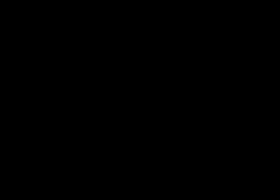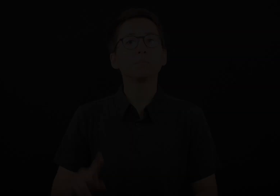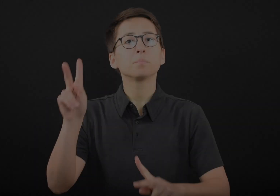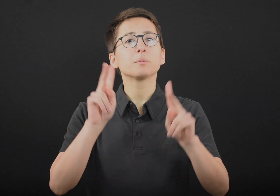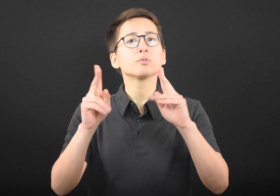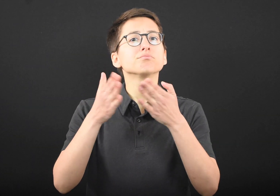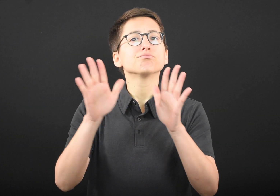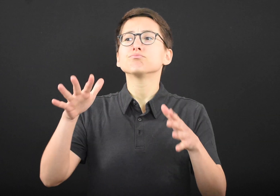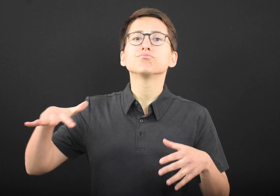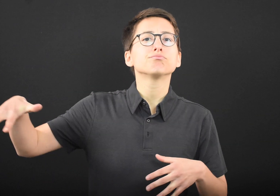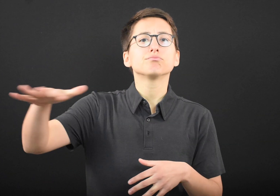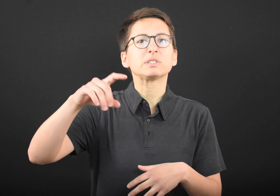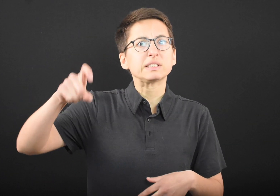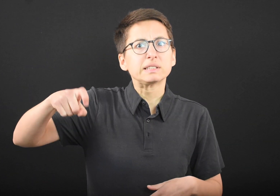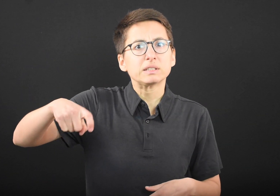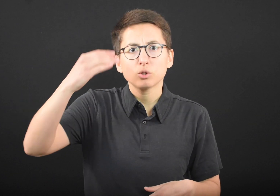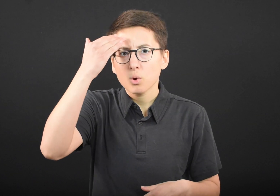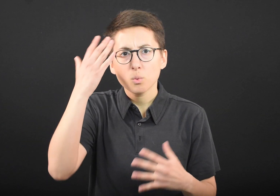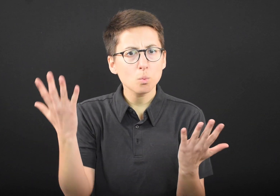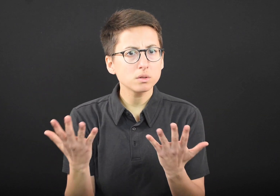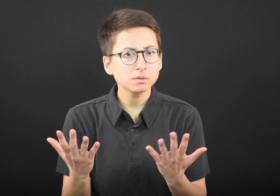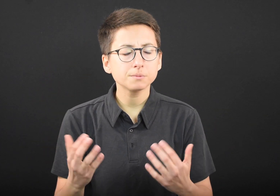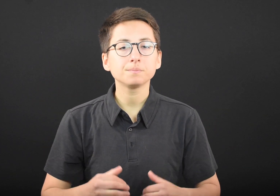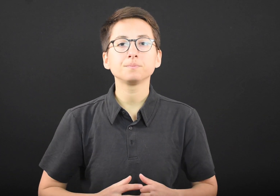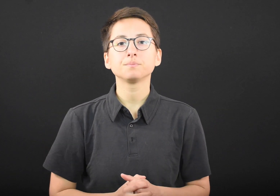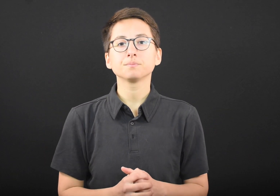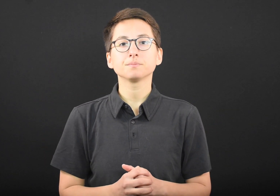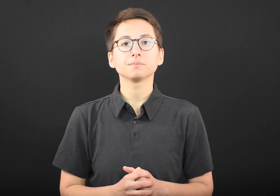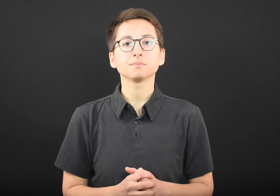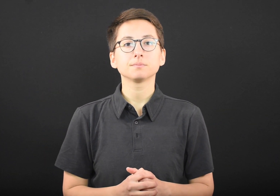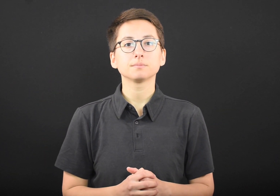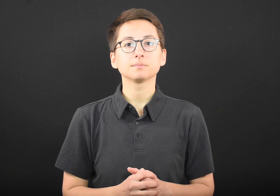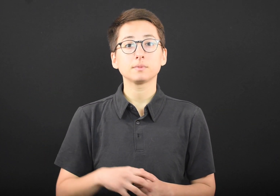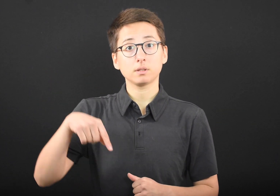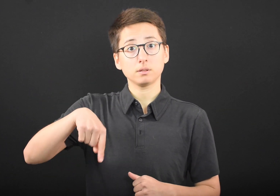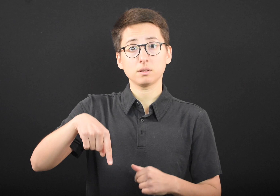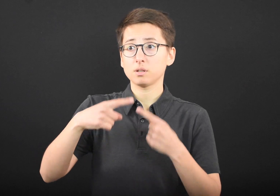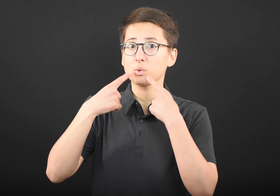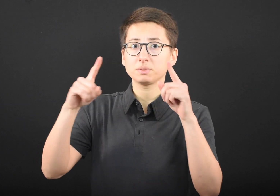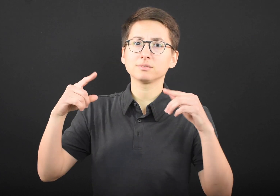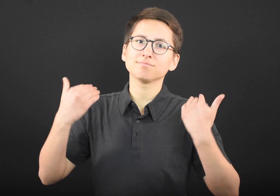What does the public need to know? ● This announcement is good news for